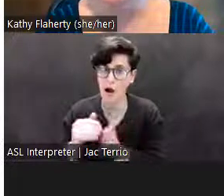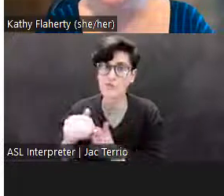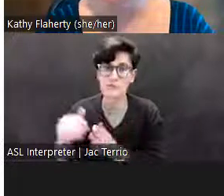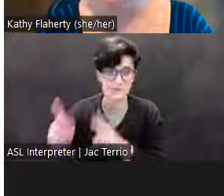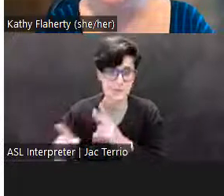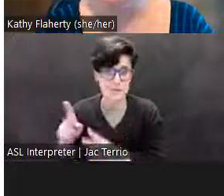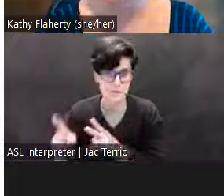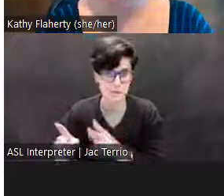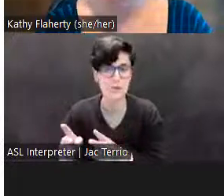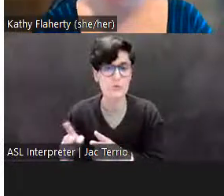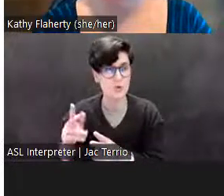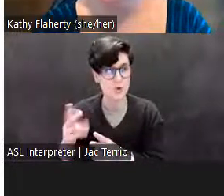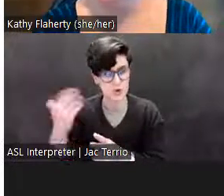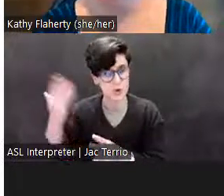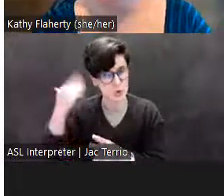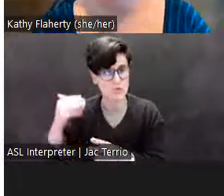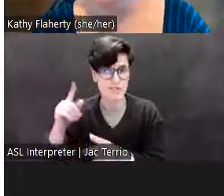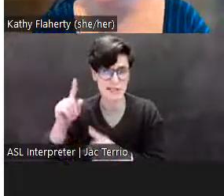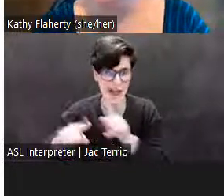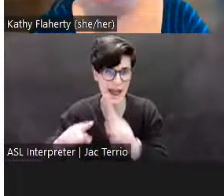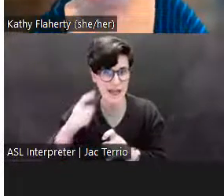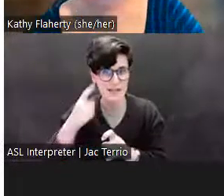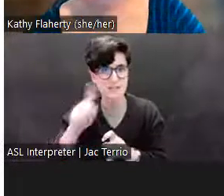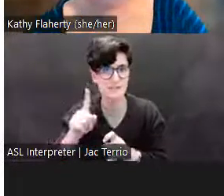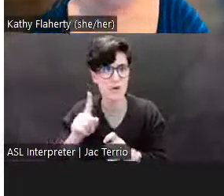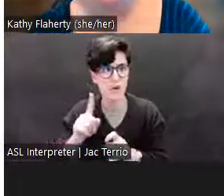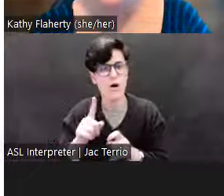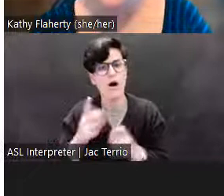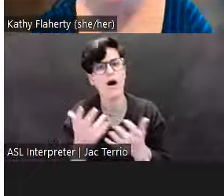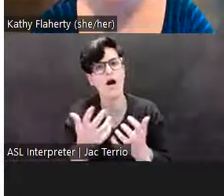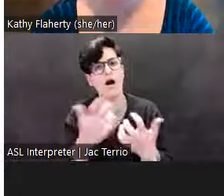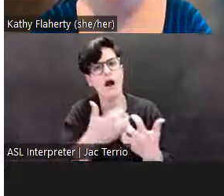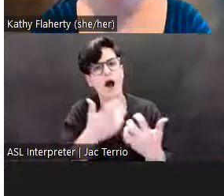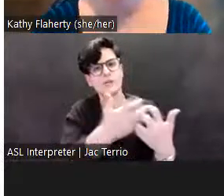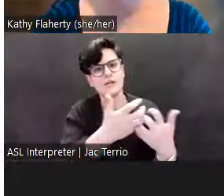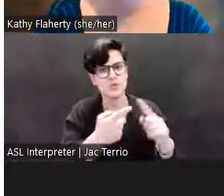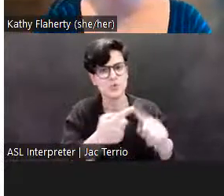we had the pandemic was being able to work remotely, and very often we were told.